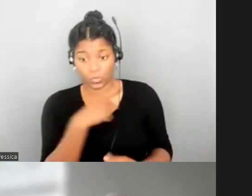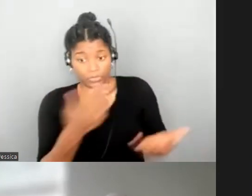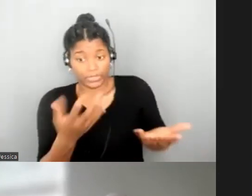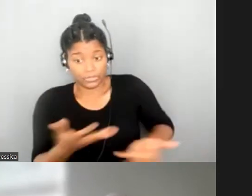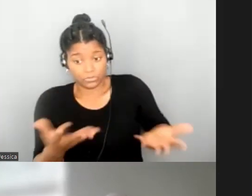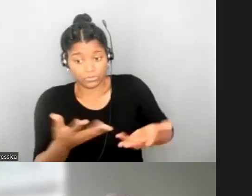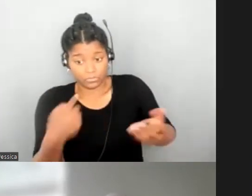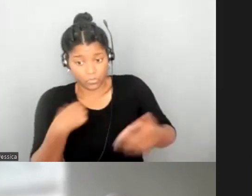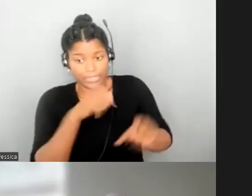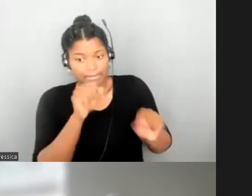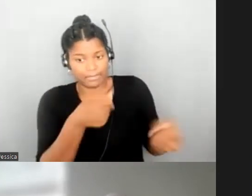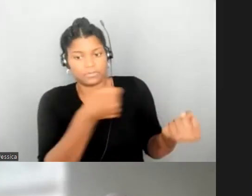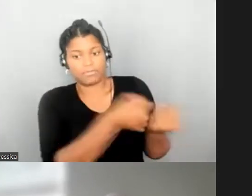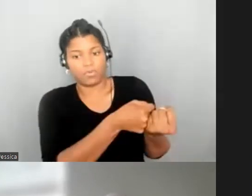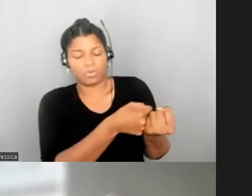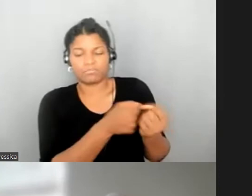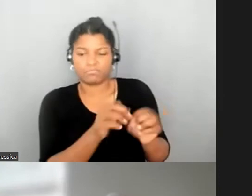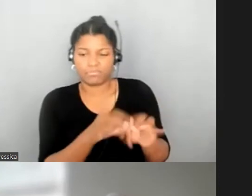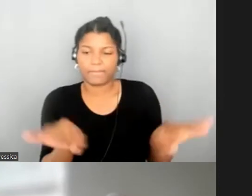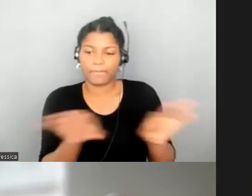so you can get the funding you need to start.